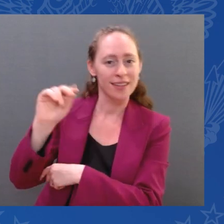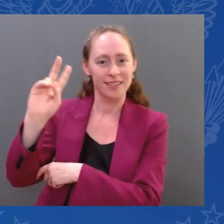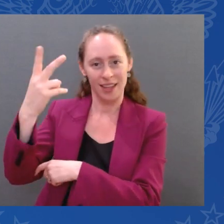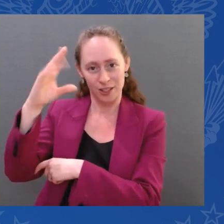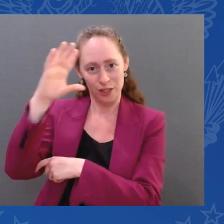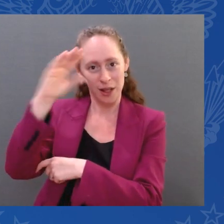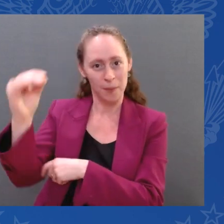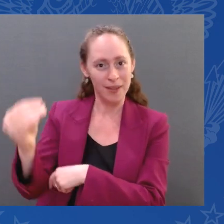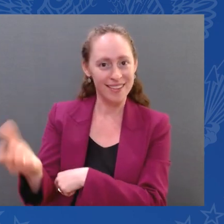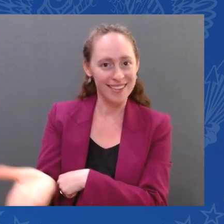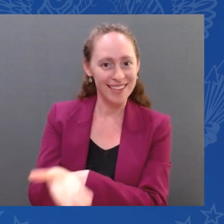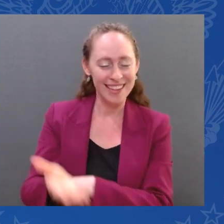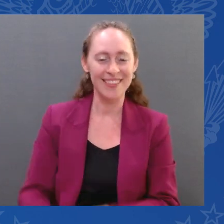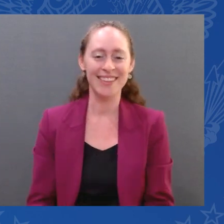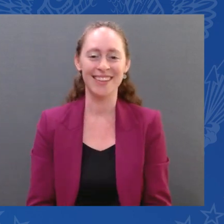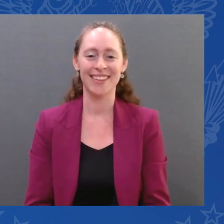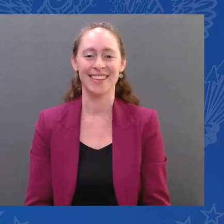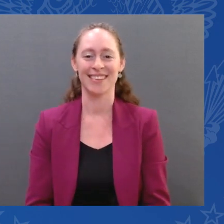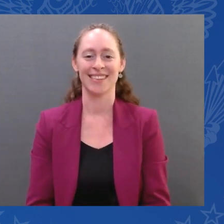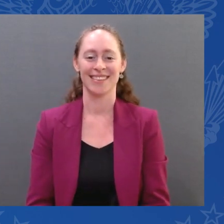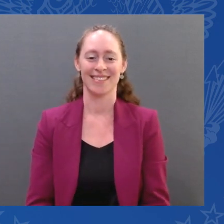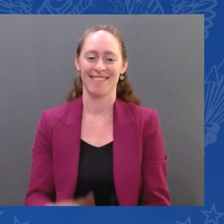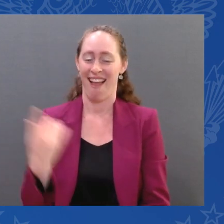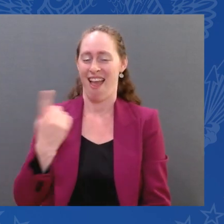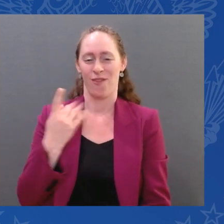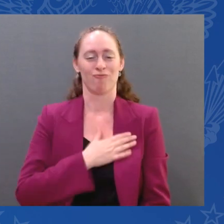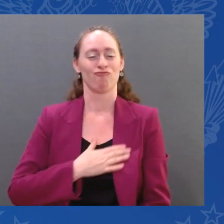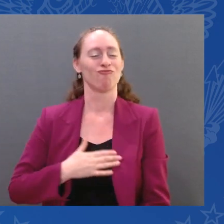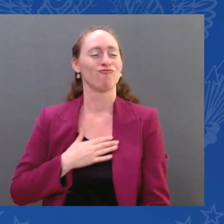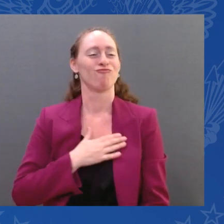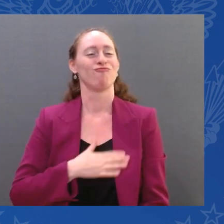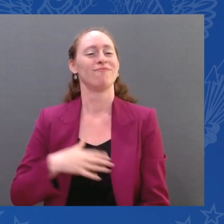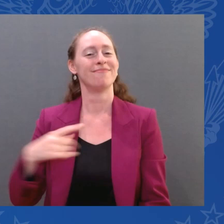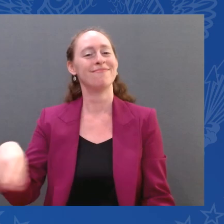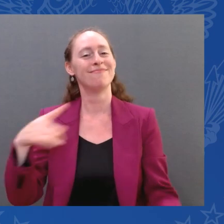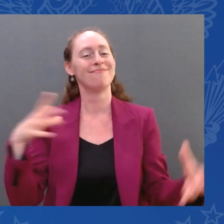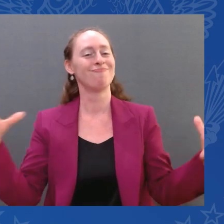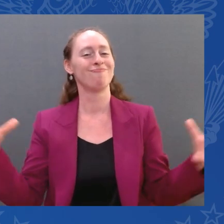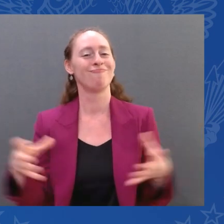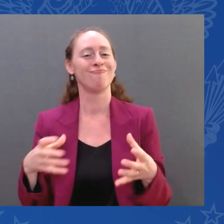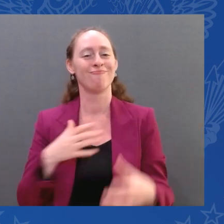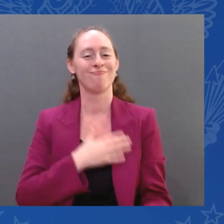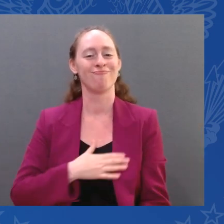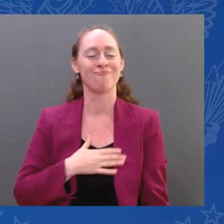On Monday, we celebrated the independence of our nation, a nation always a work in progress